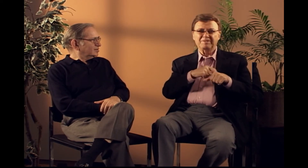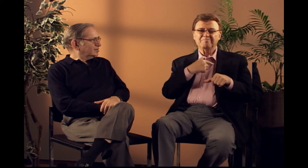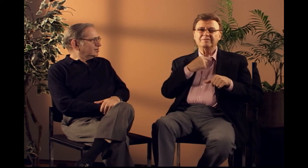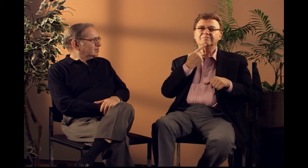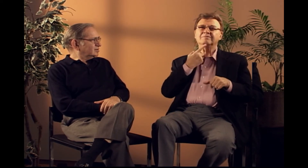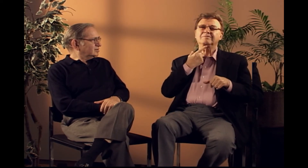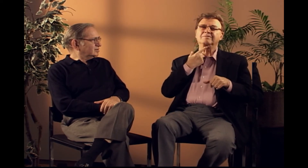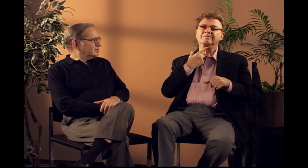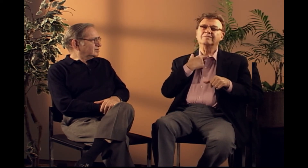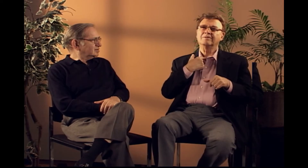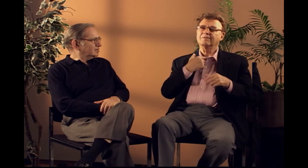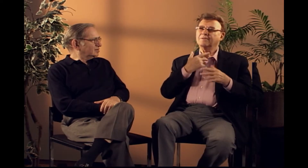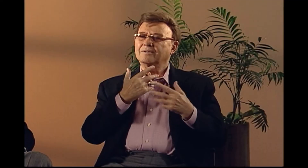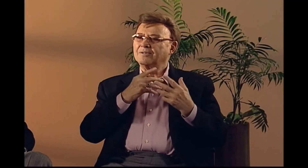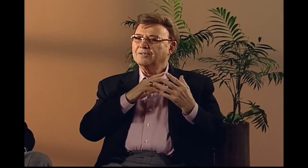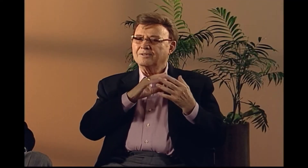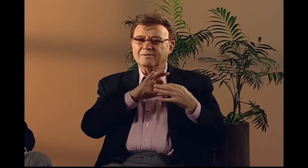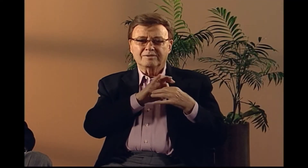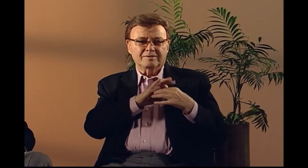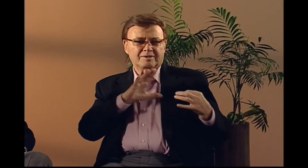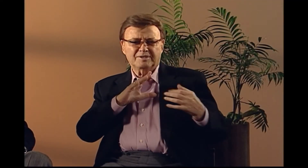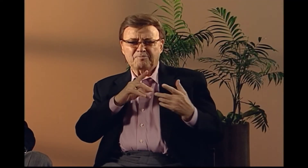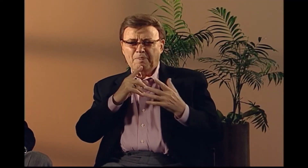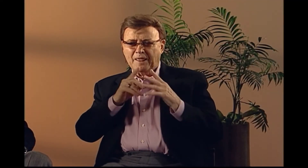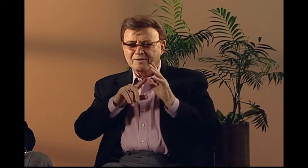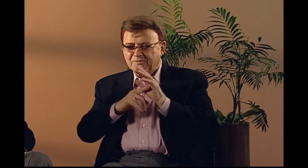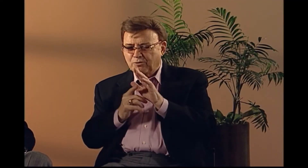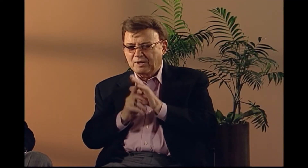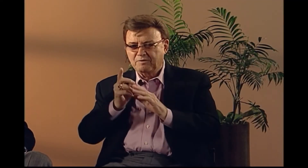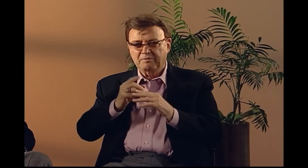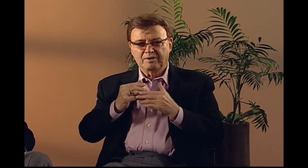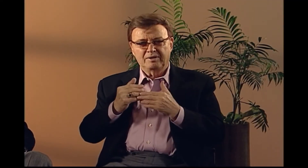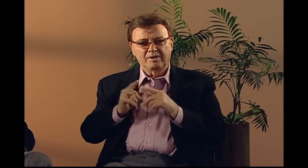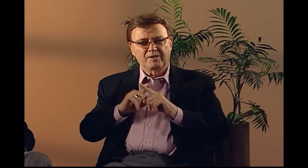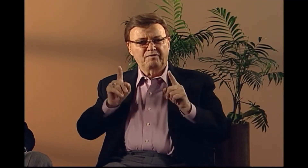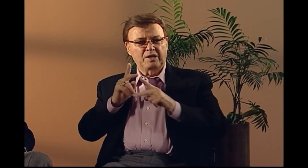so strongly, but I did my part. Now it was time -- I had a hunger for something more.